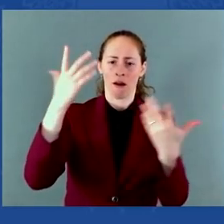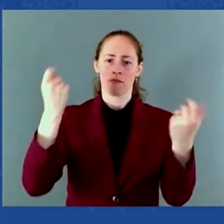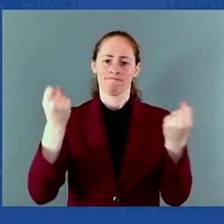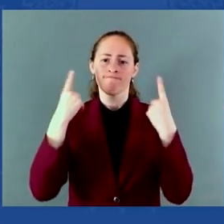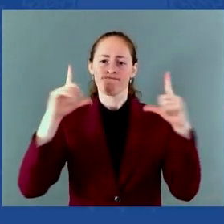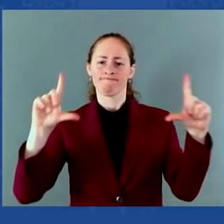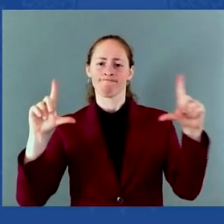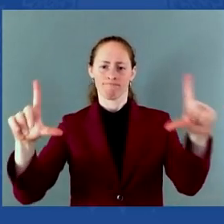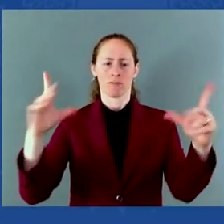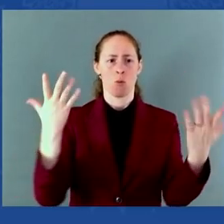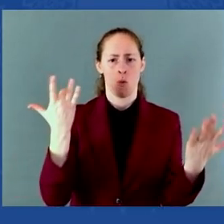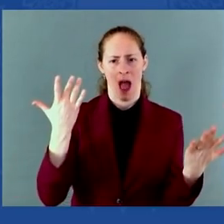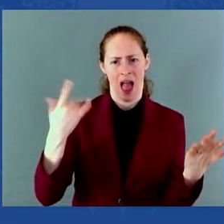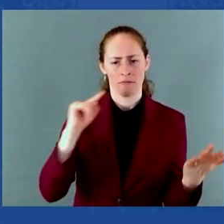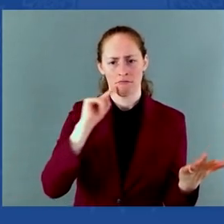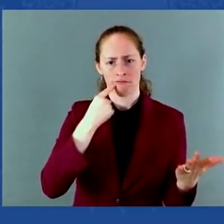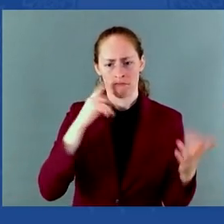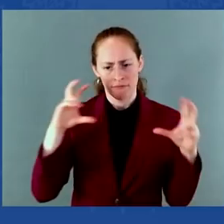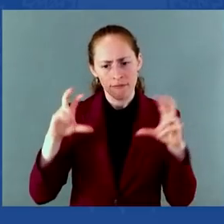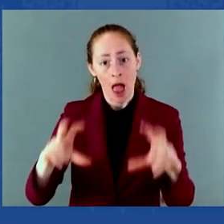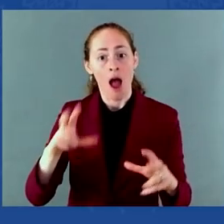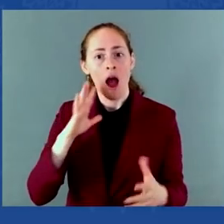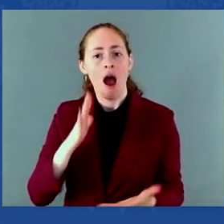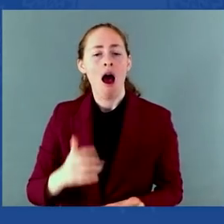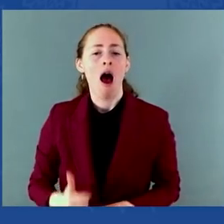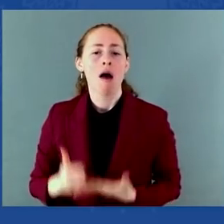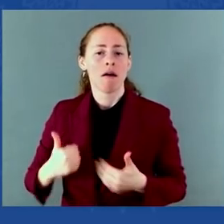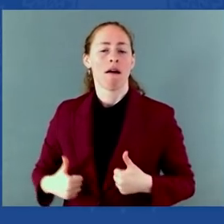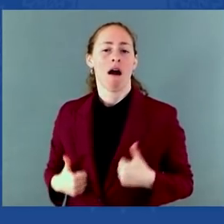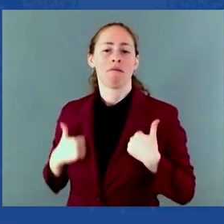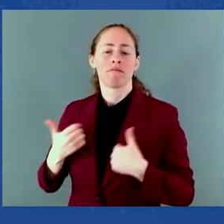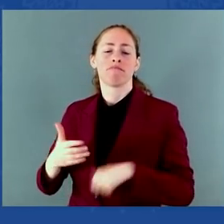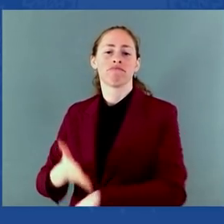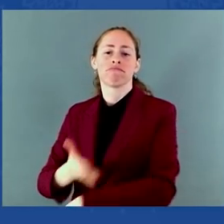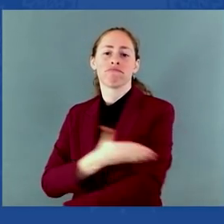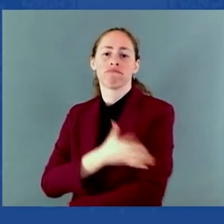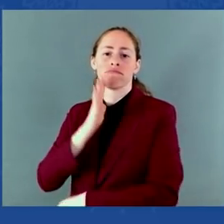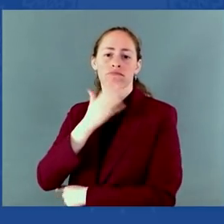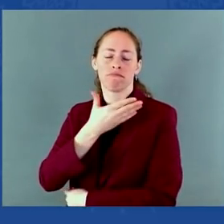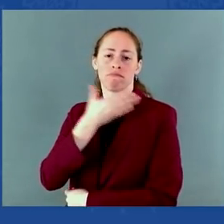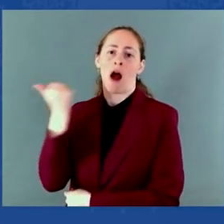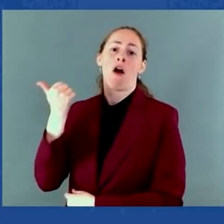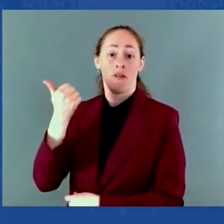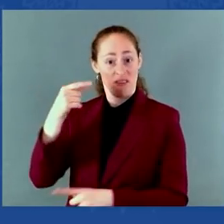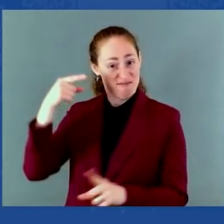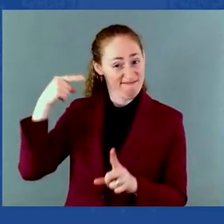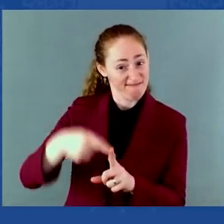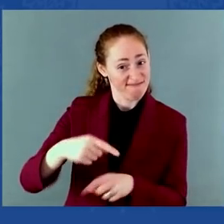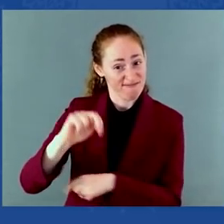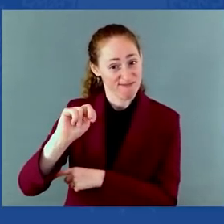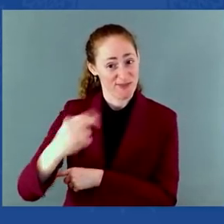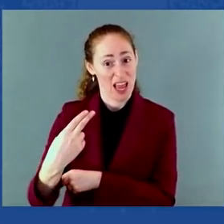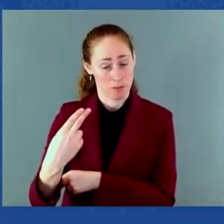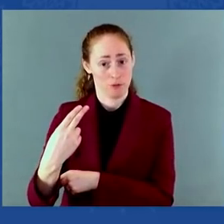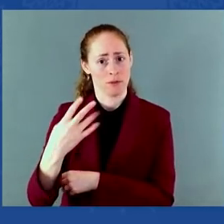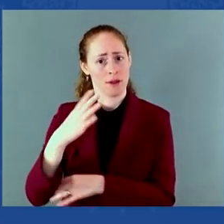across the country but particularly here in New Hampshire -- and how clean water, access to the Internet, rebuilding bridges,